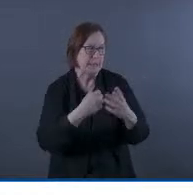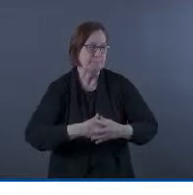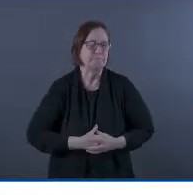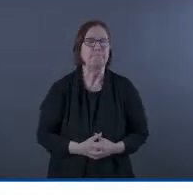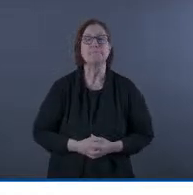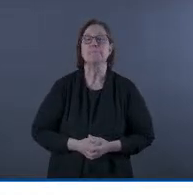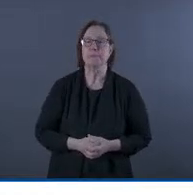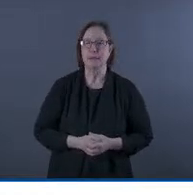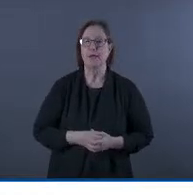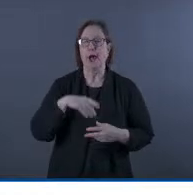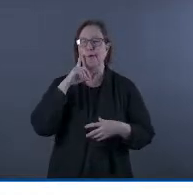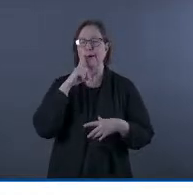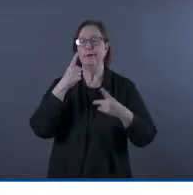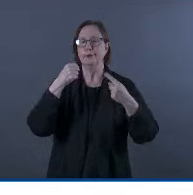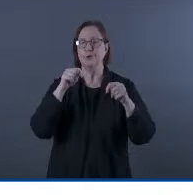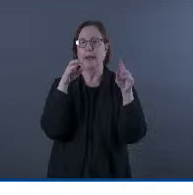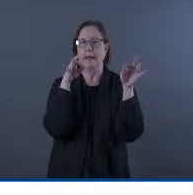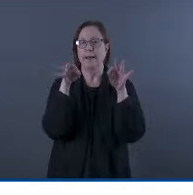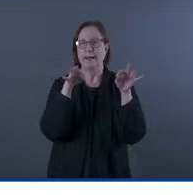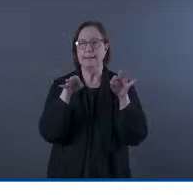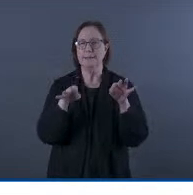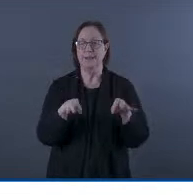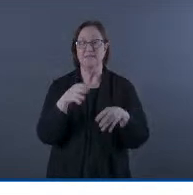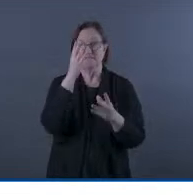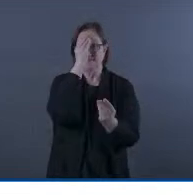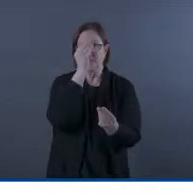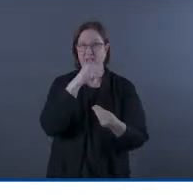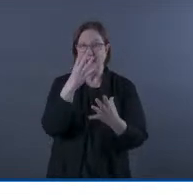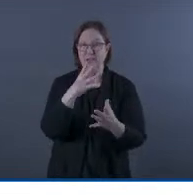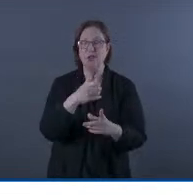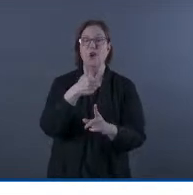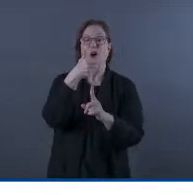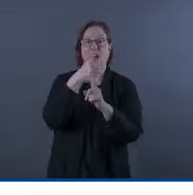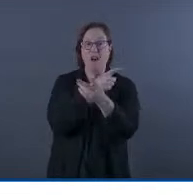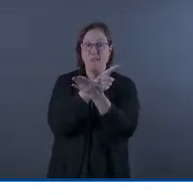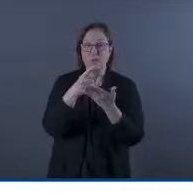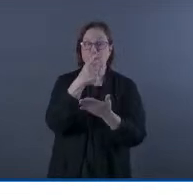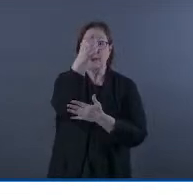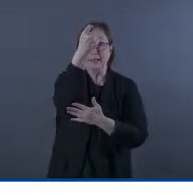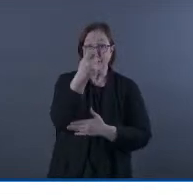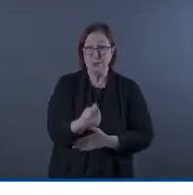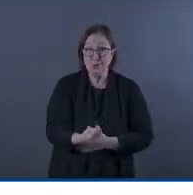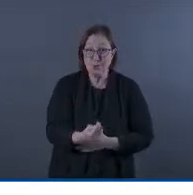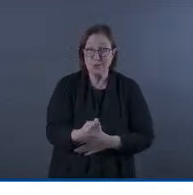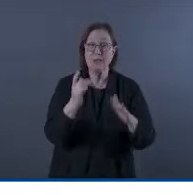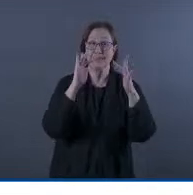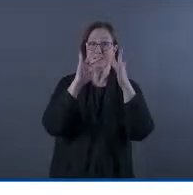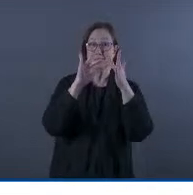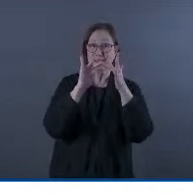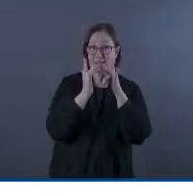This is also updated weekly on Tuesdays on our Whatcom County Health Department website